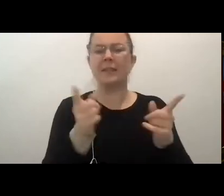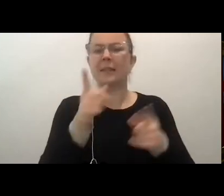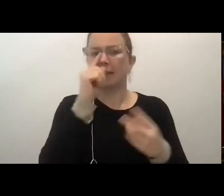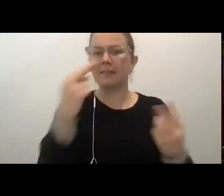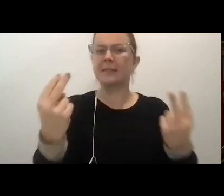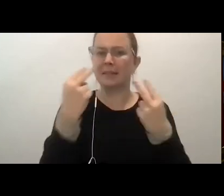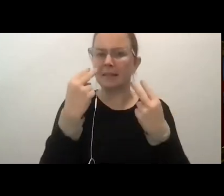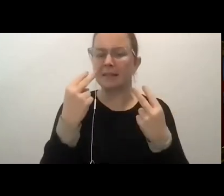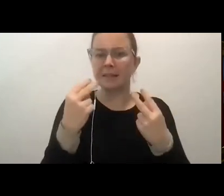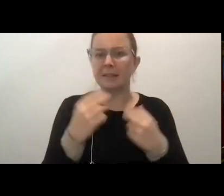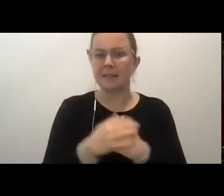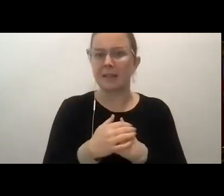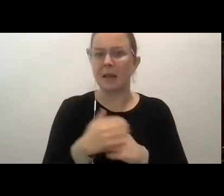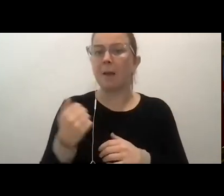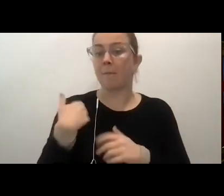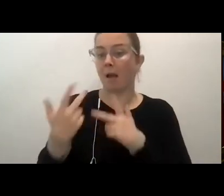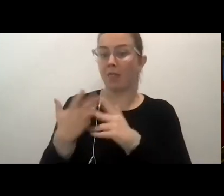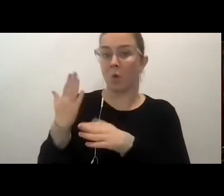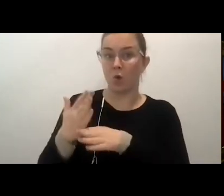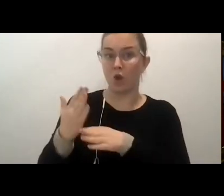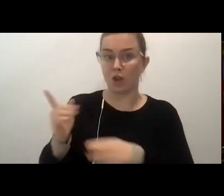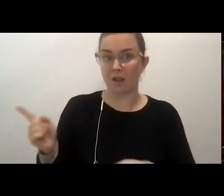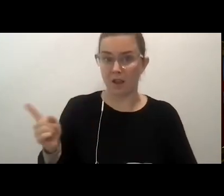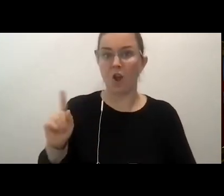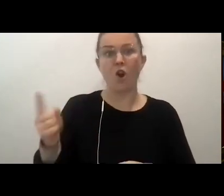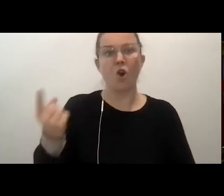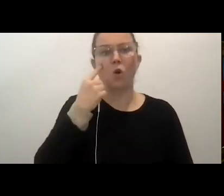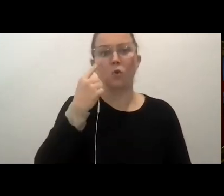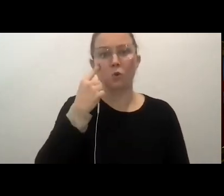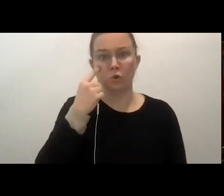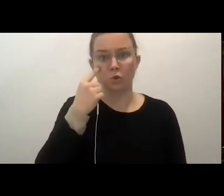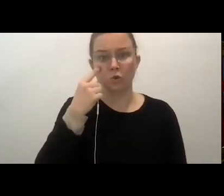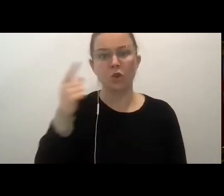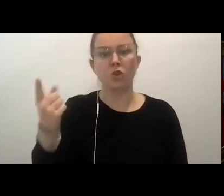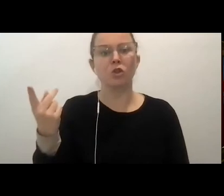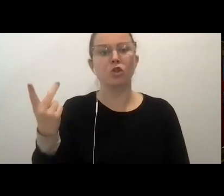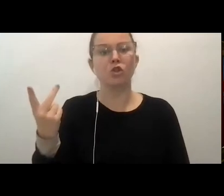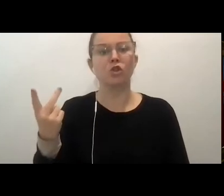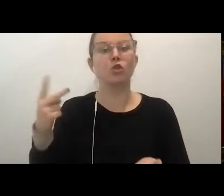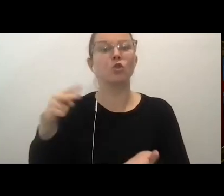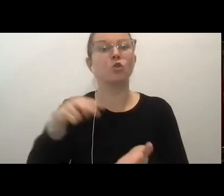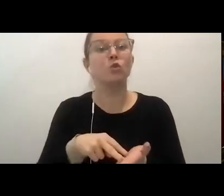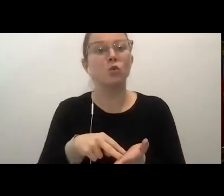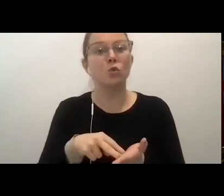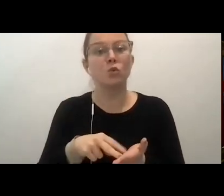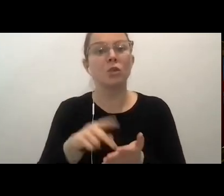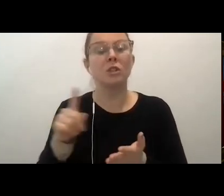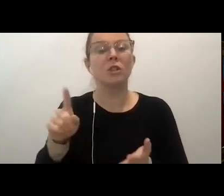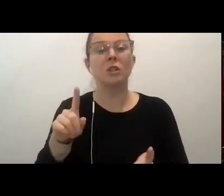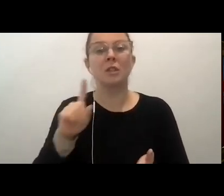and my co-worker noticed this and she stood up, she cut in and she went straight to